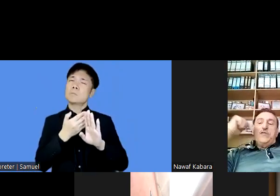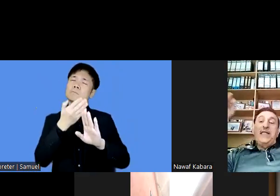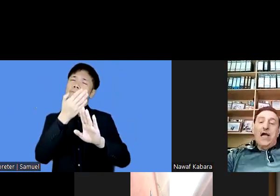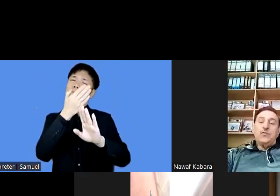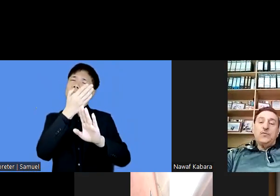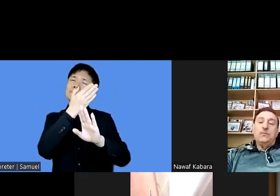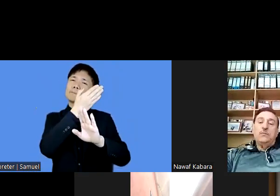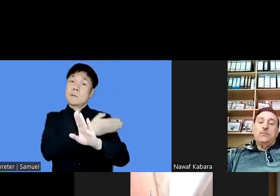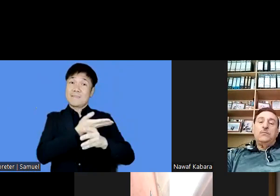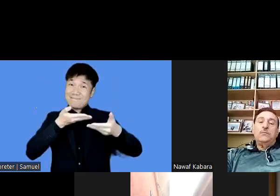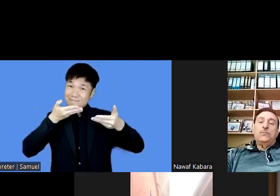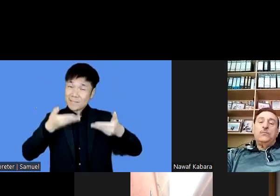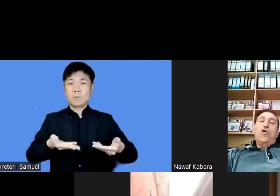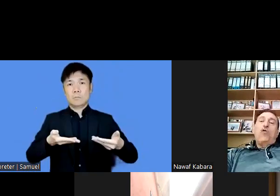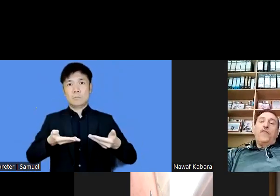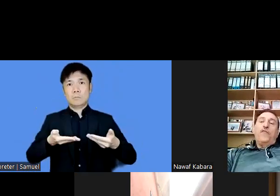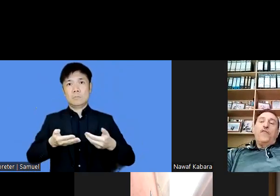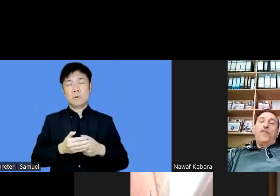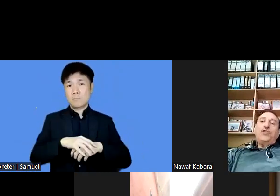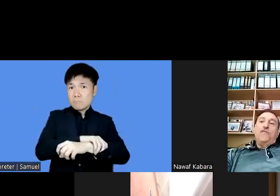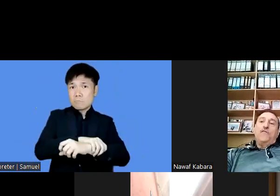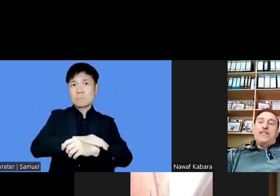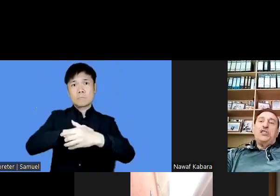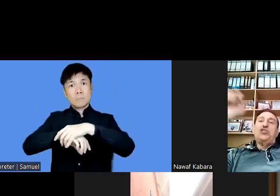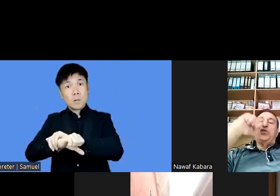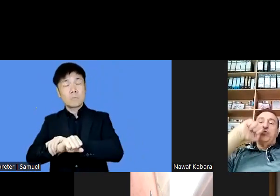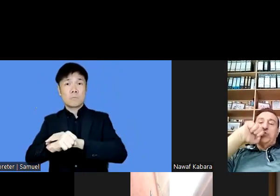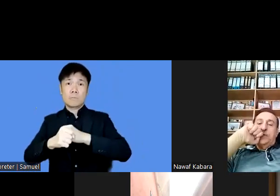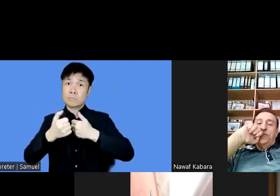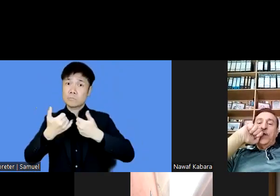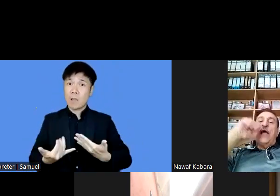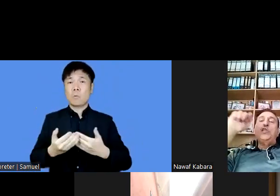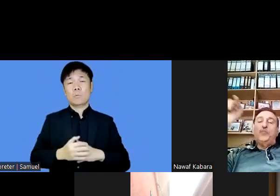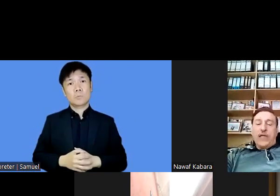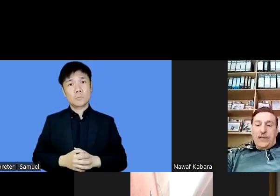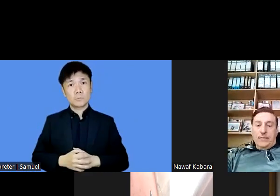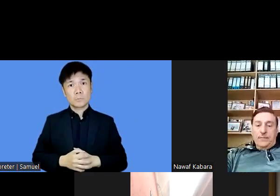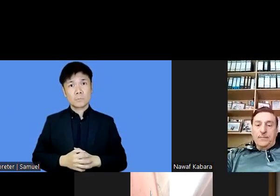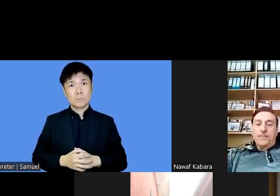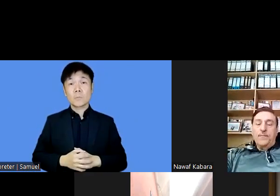now, of facing these challenges, and it could be done.